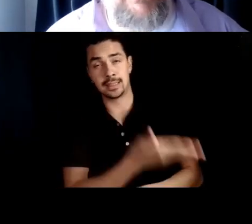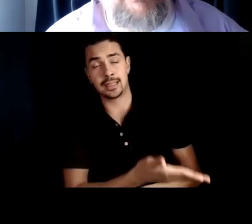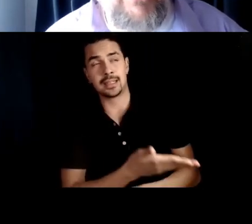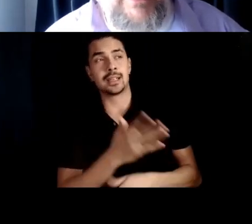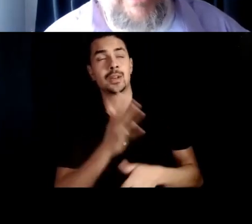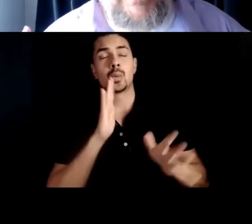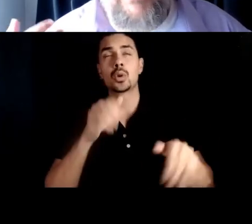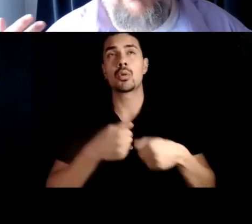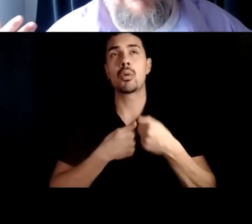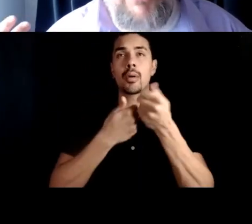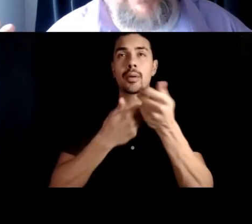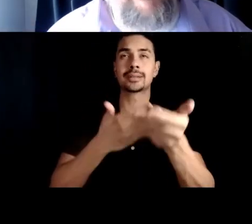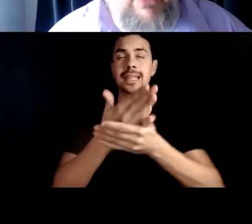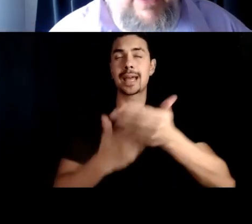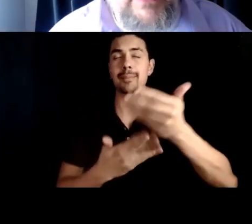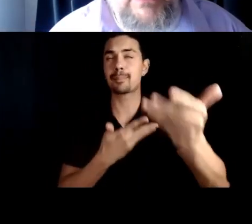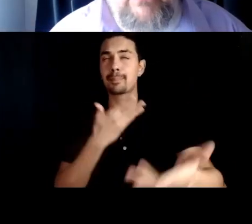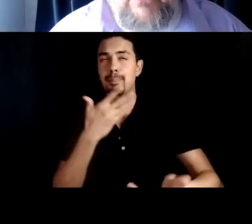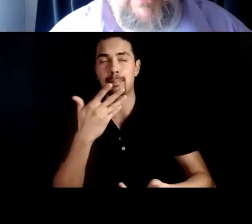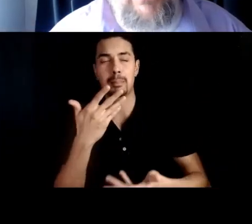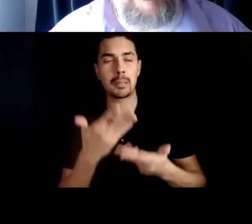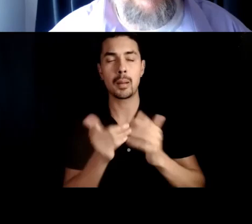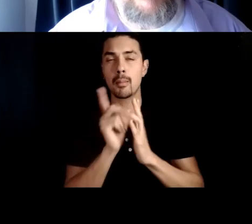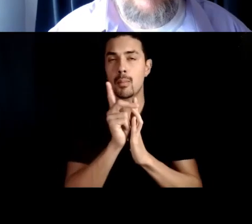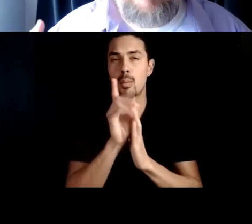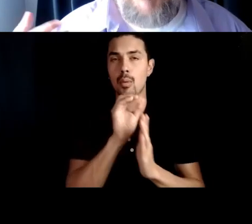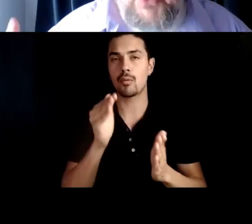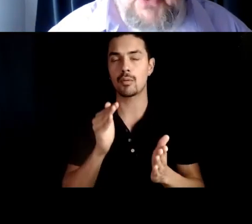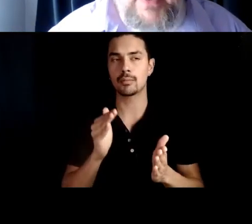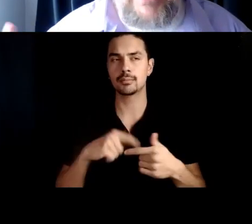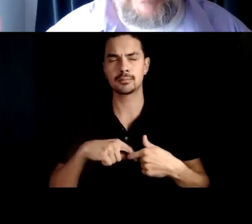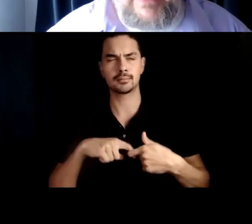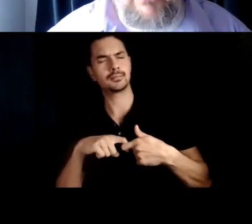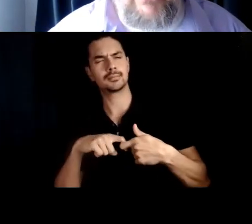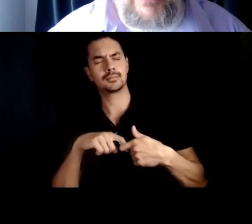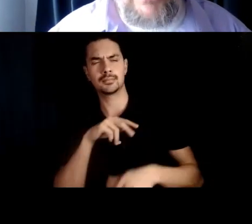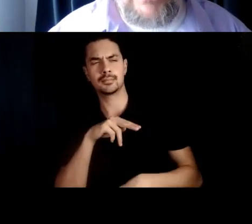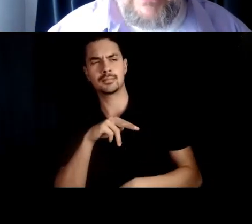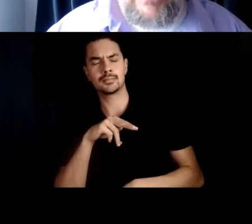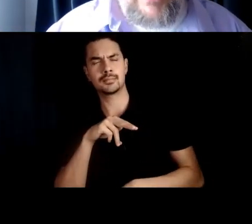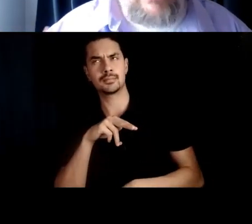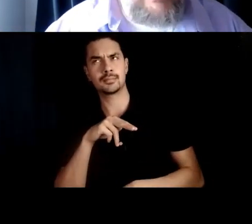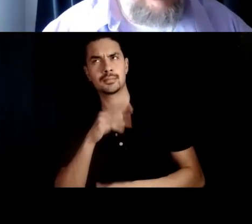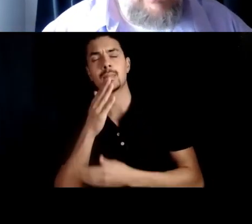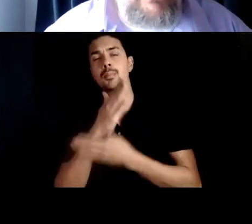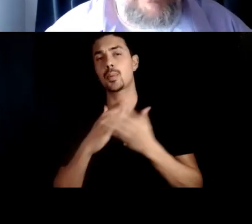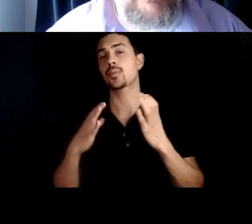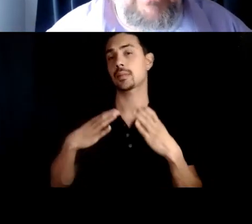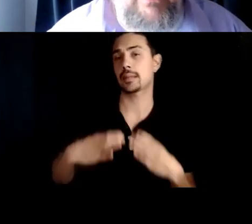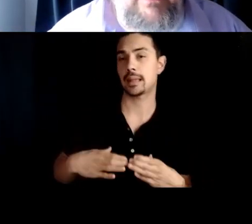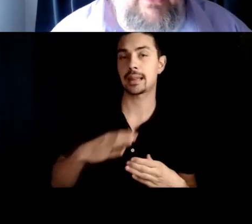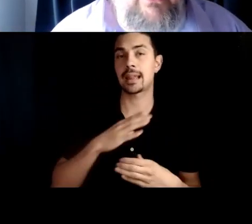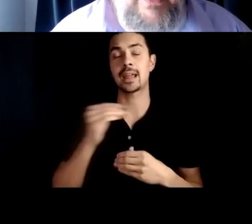some moment of pause for people, both clients and providers. And we don't know where this is gonna go,